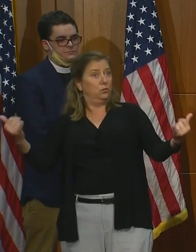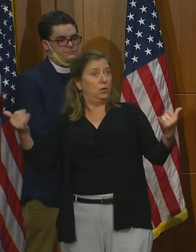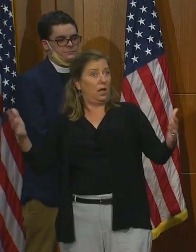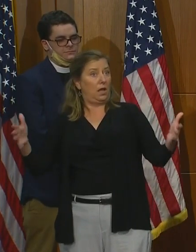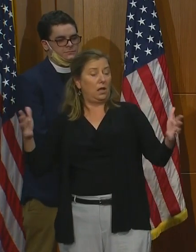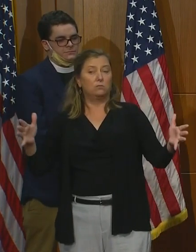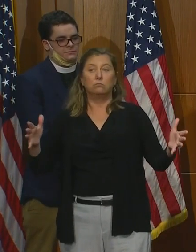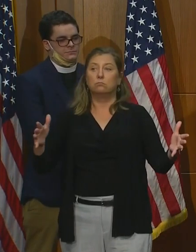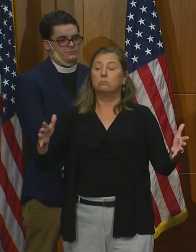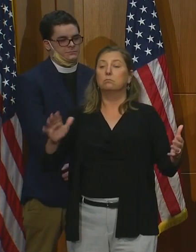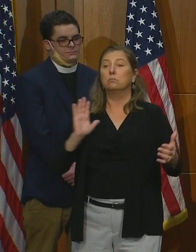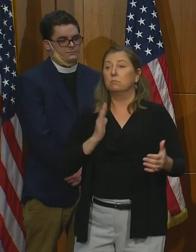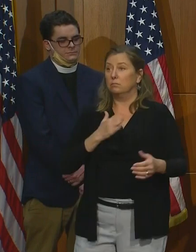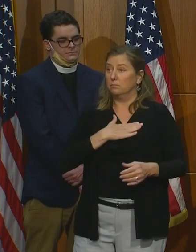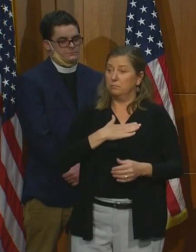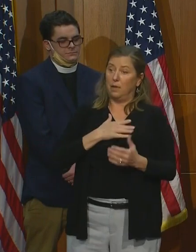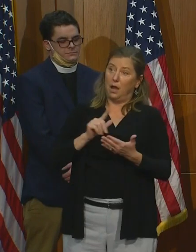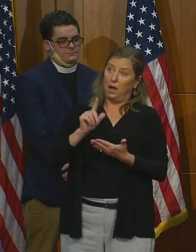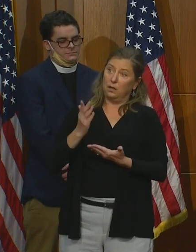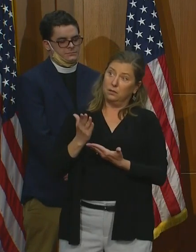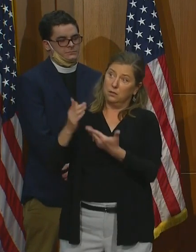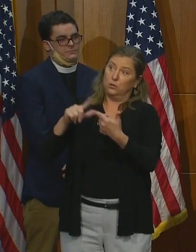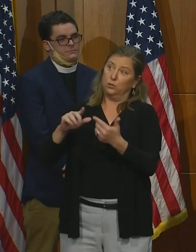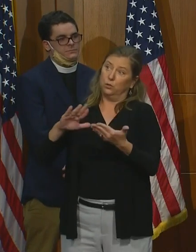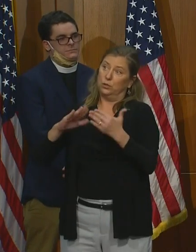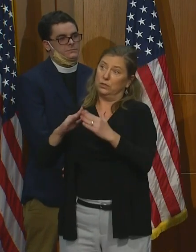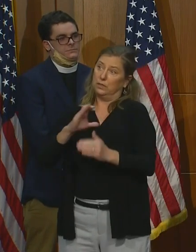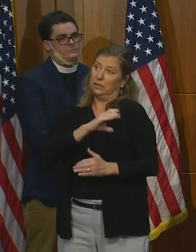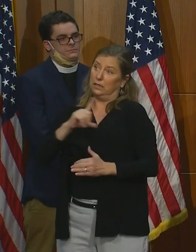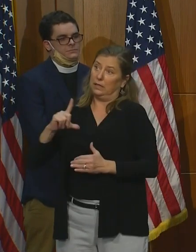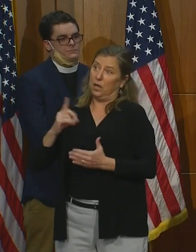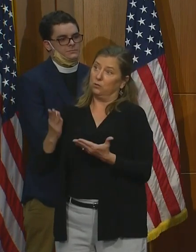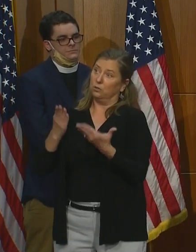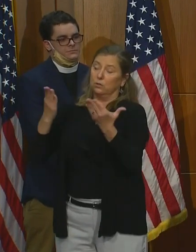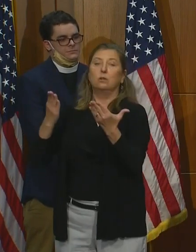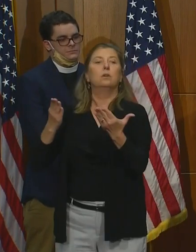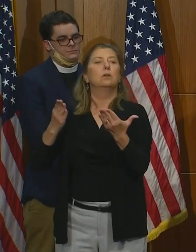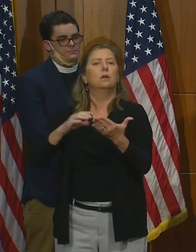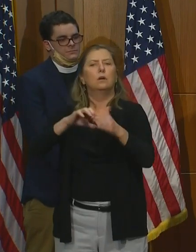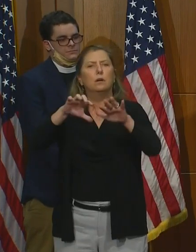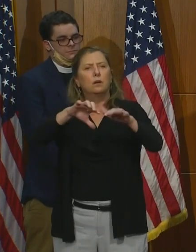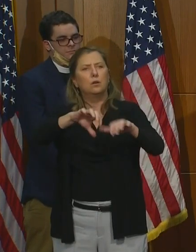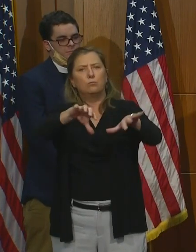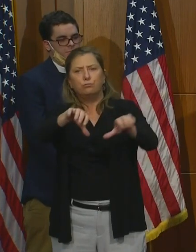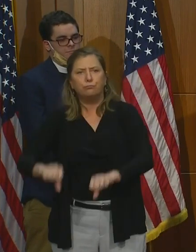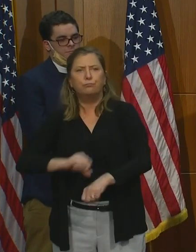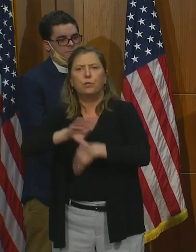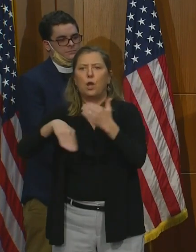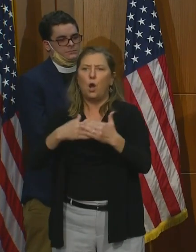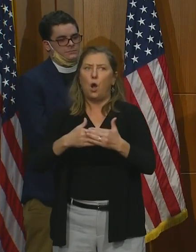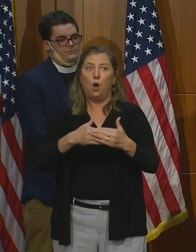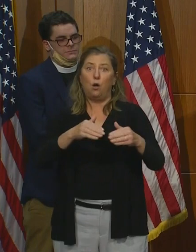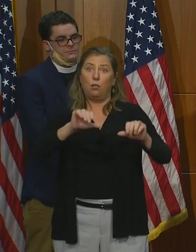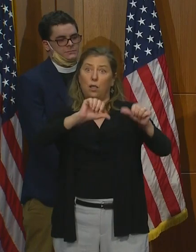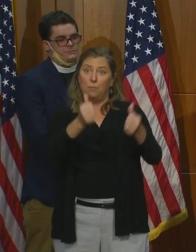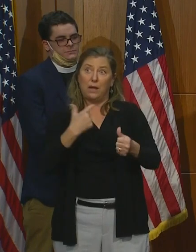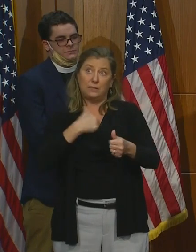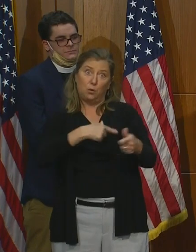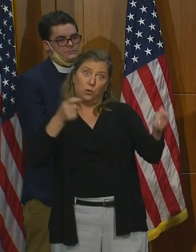ANNOUNCED BY THE GOVERNOR TODAY. AND THE ORDERS I WILL PROPOSE TO OUR CITY COUNCIL. TO REMOVE